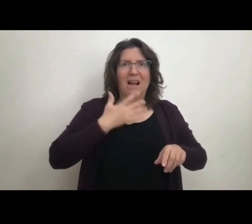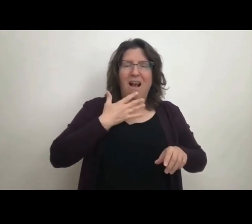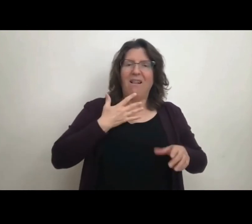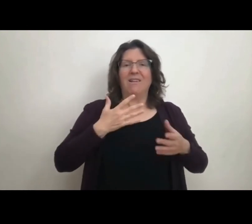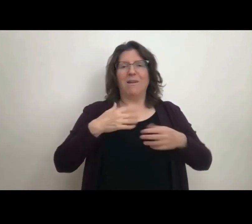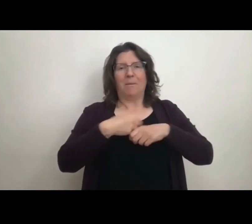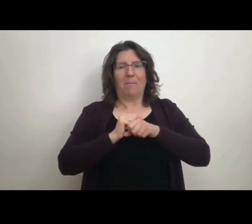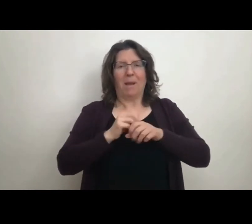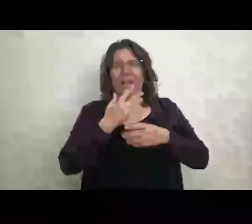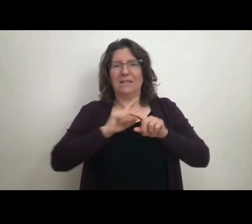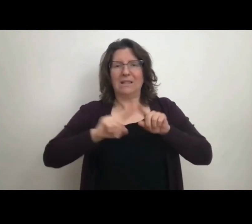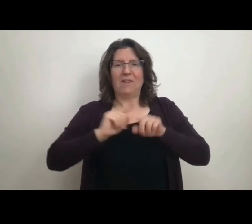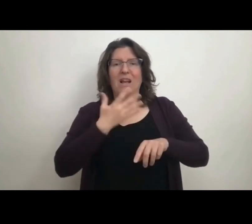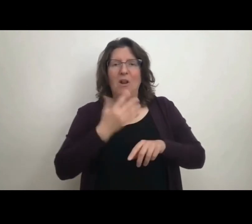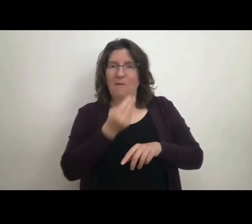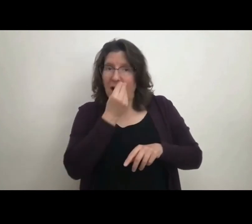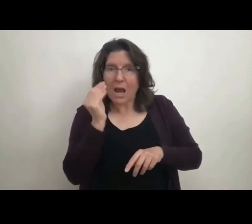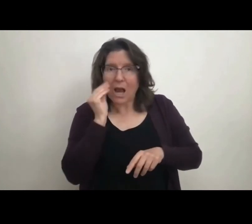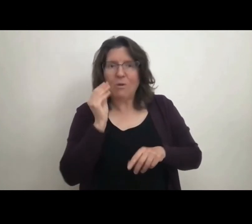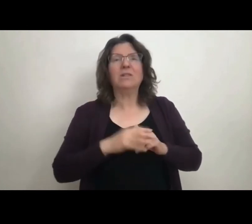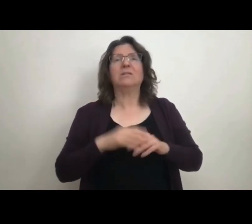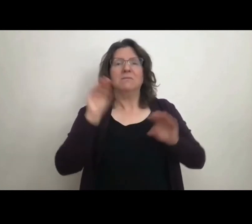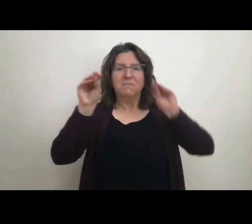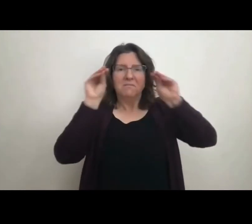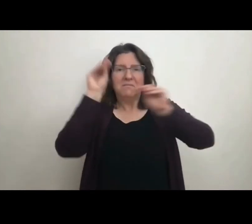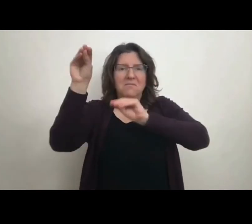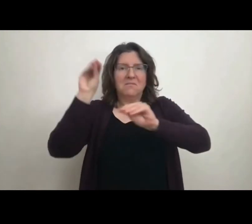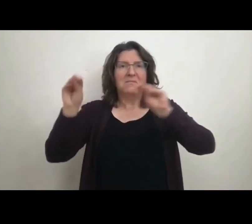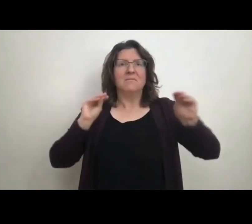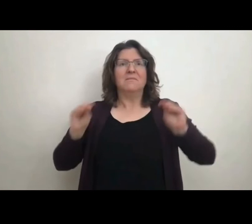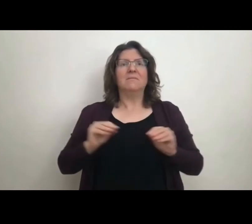Many different kinds of fabrics were used. Many different colours.